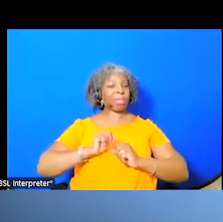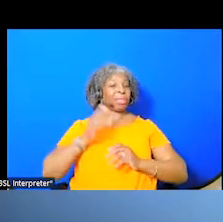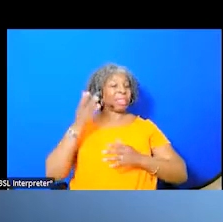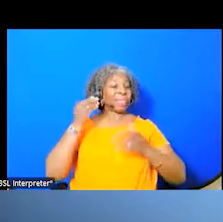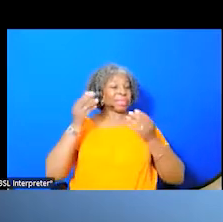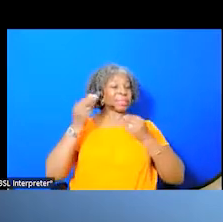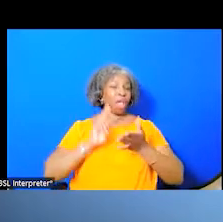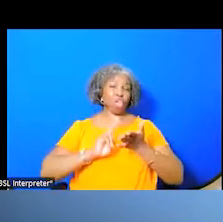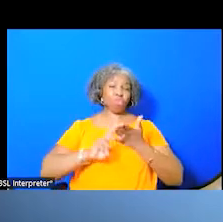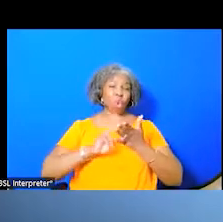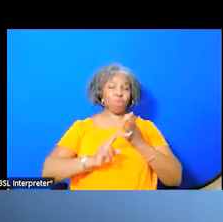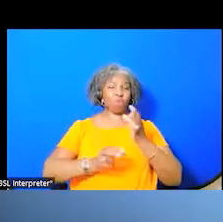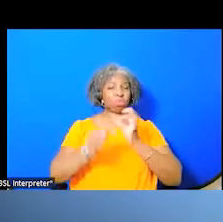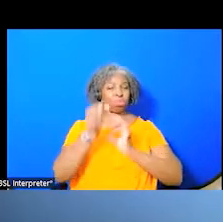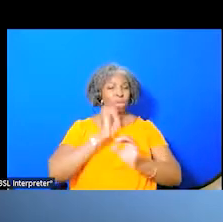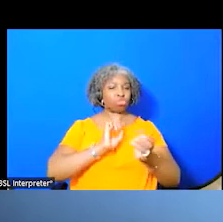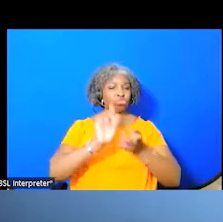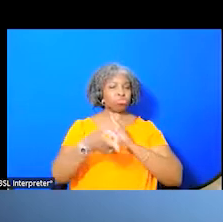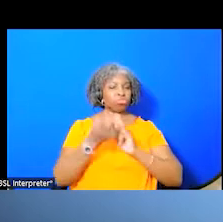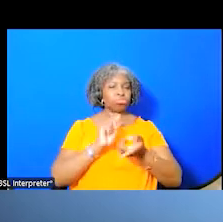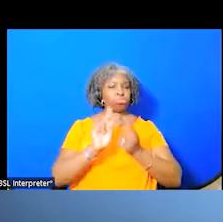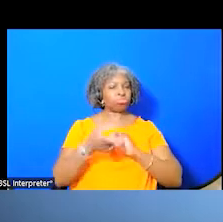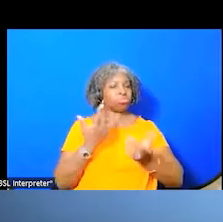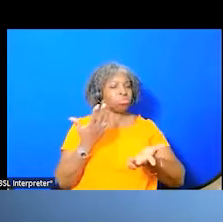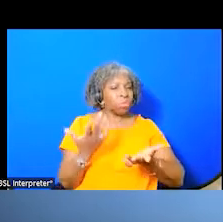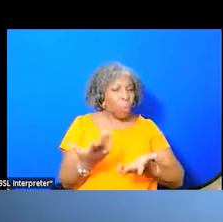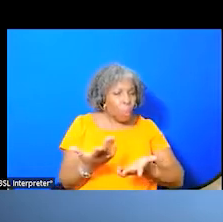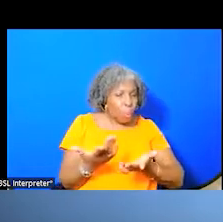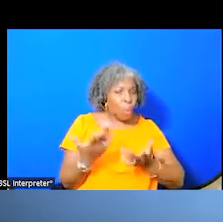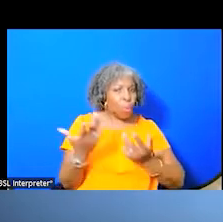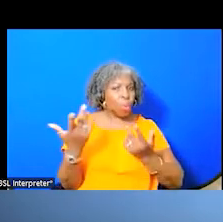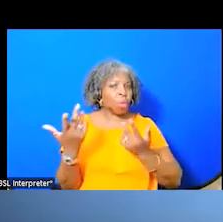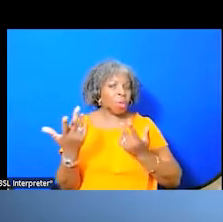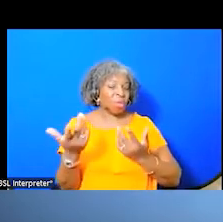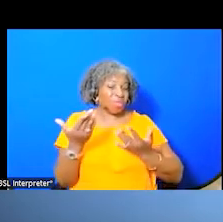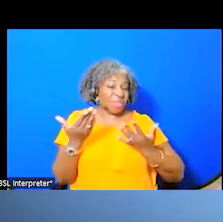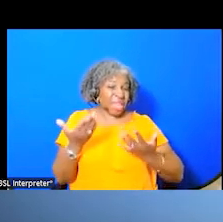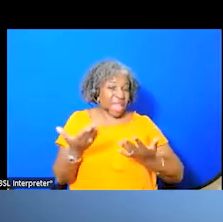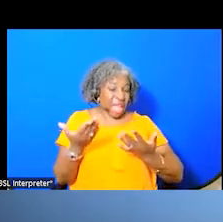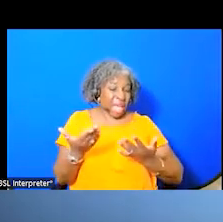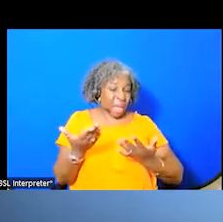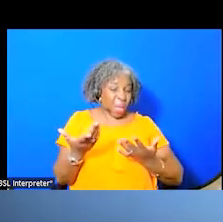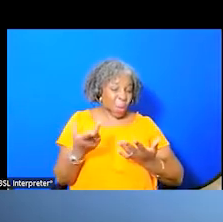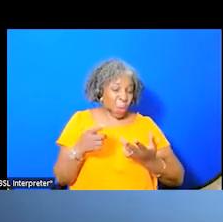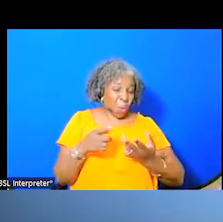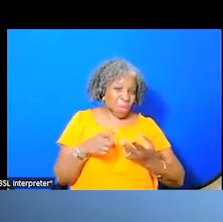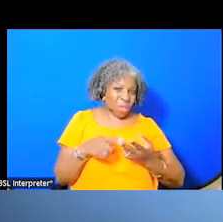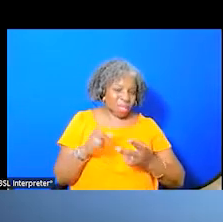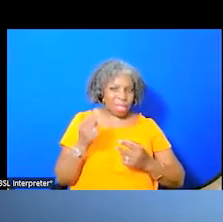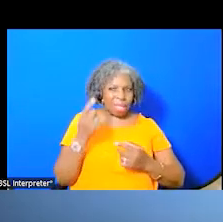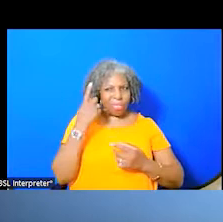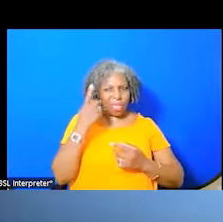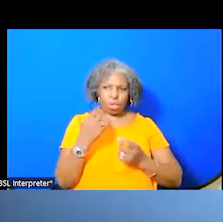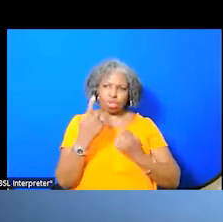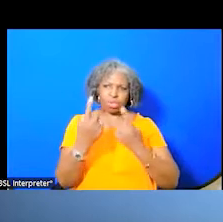But what I was going to suggest is whether or not you can in this just for this time, you're going to be with us. Just think of yourself as part of those projects.